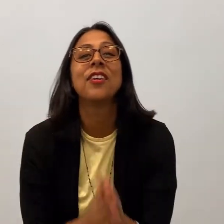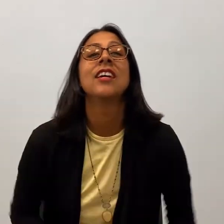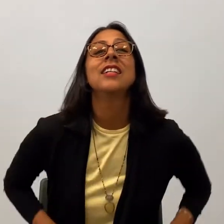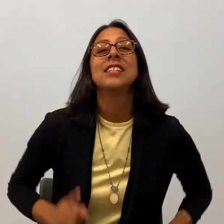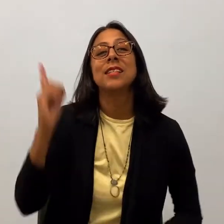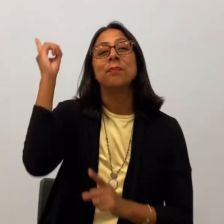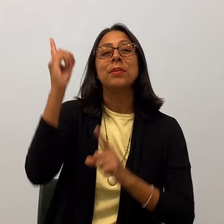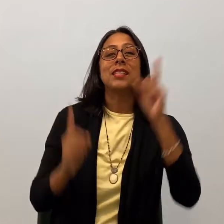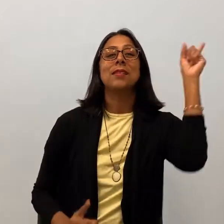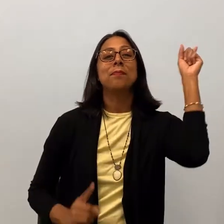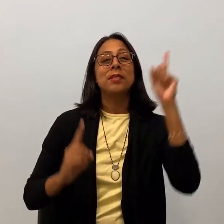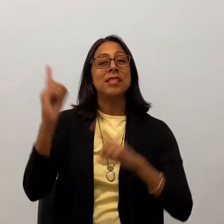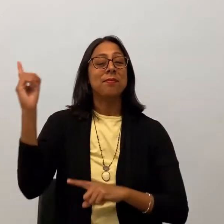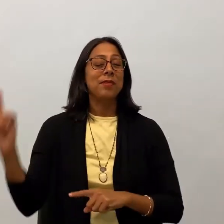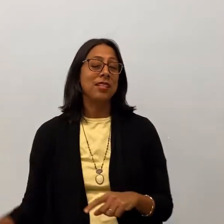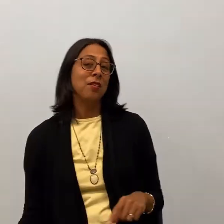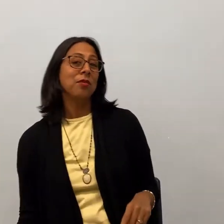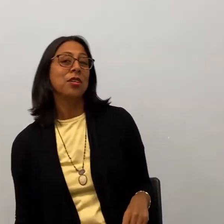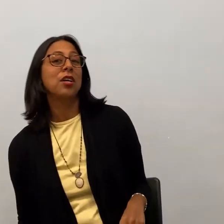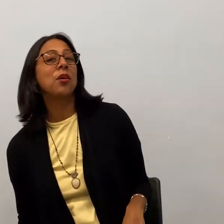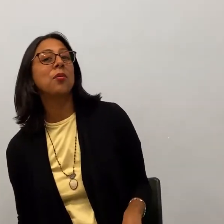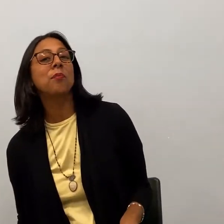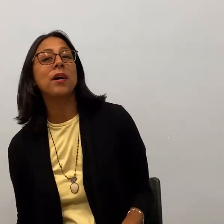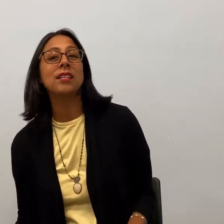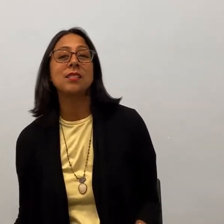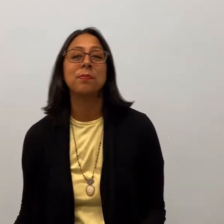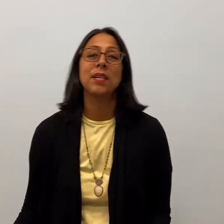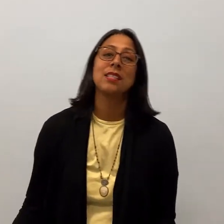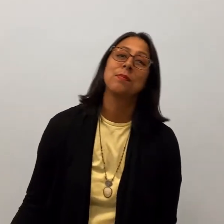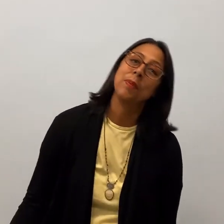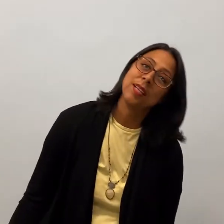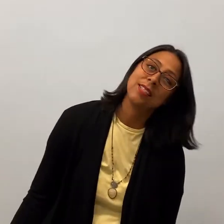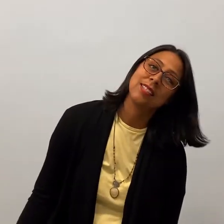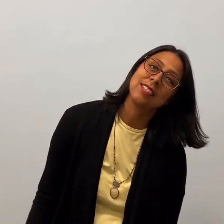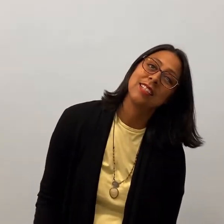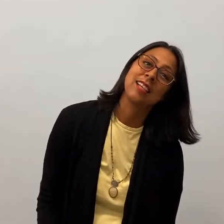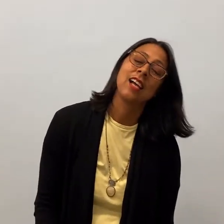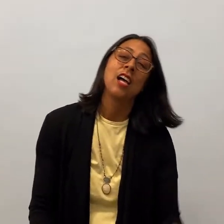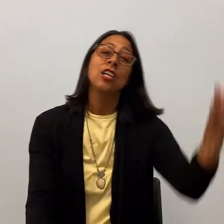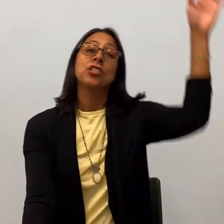[clap] zippy zippy zip They don’t go buzz buzz buzz.